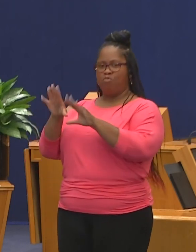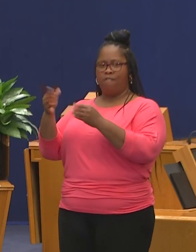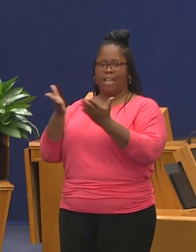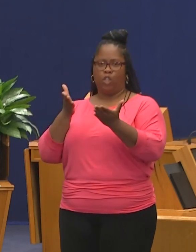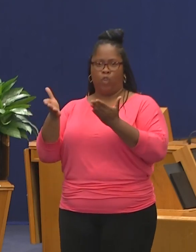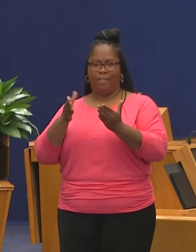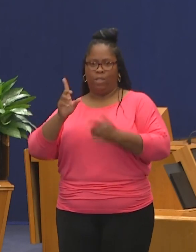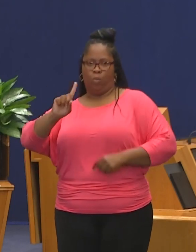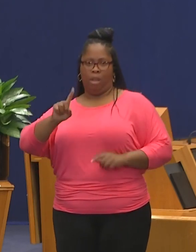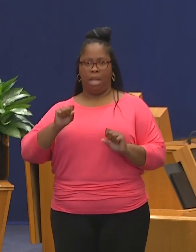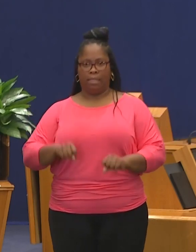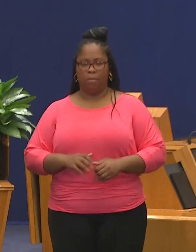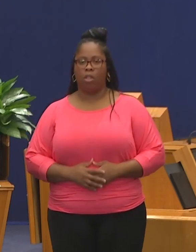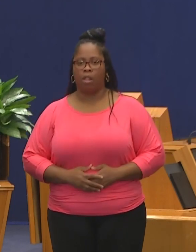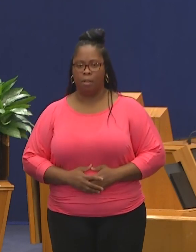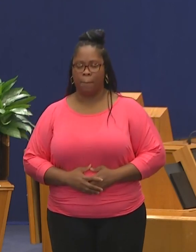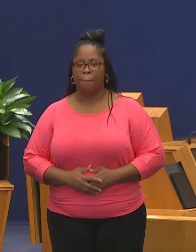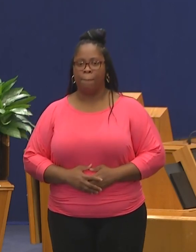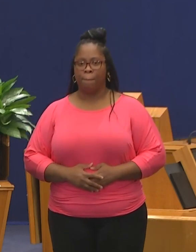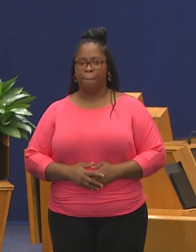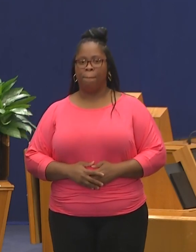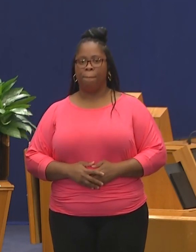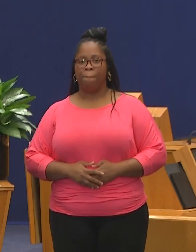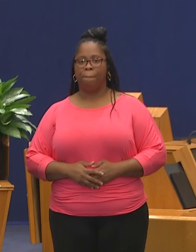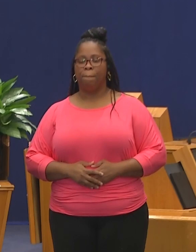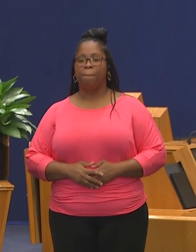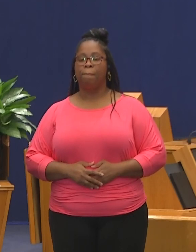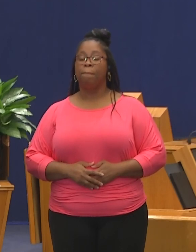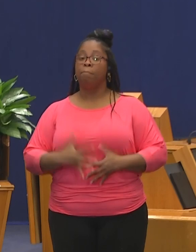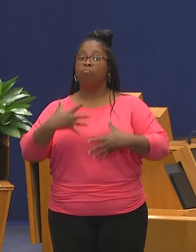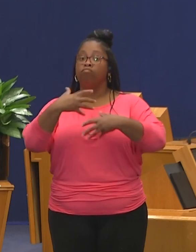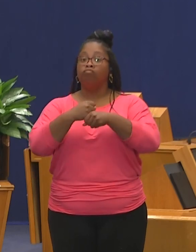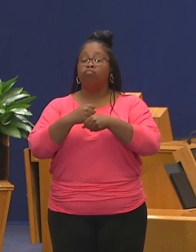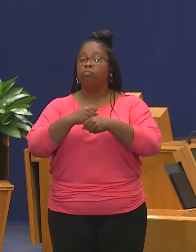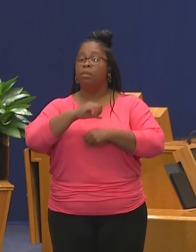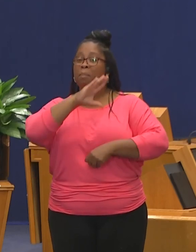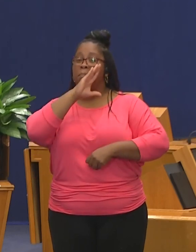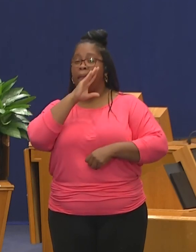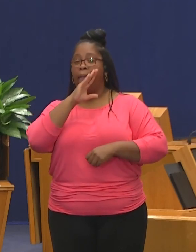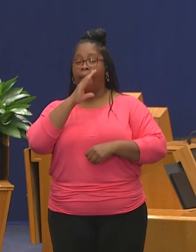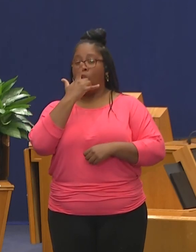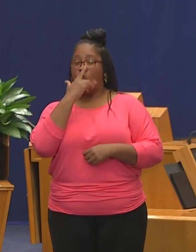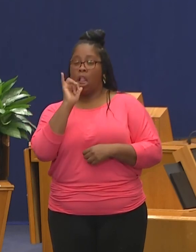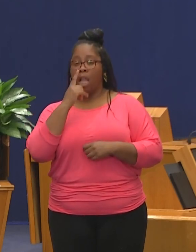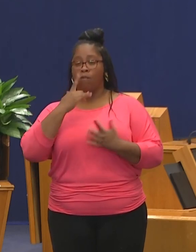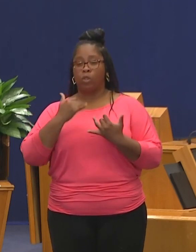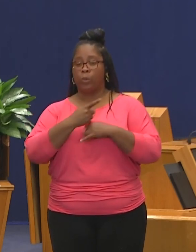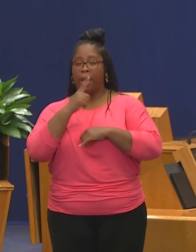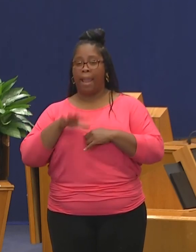ALLOWING US TO CONNECT THEM WITH SERVICES WHEREVER POSSIBLE.